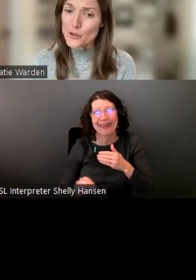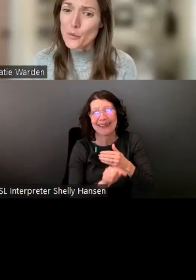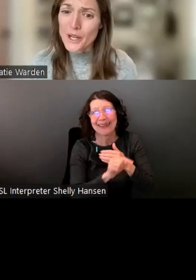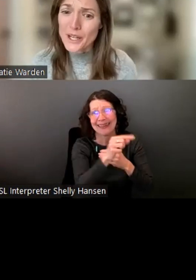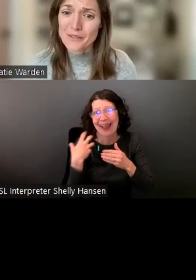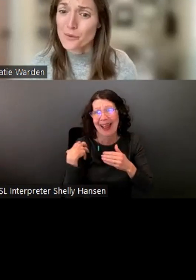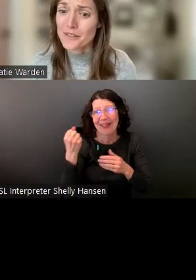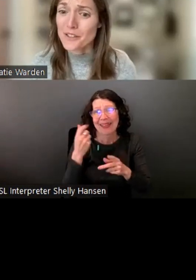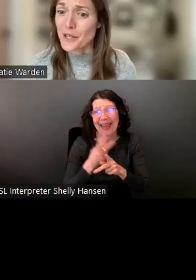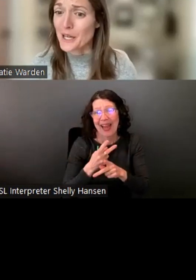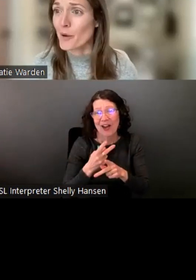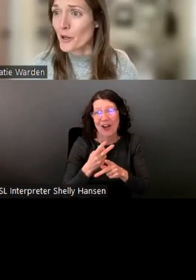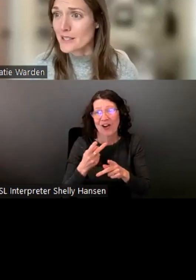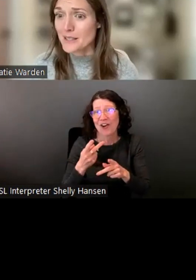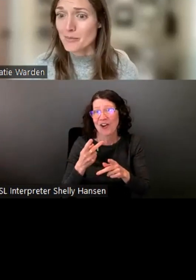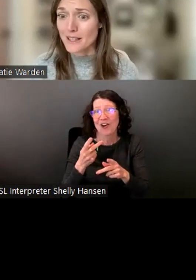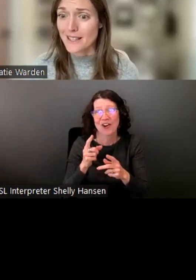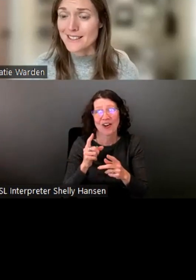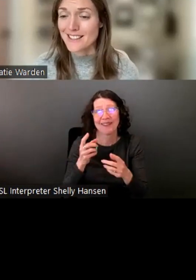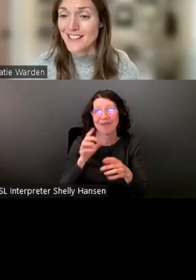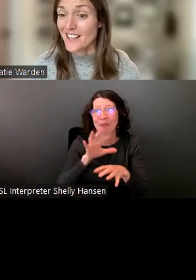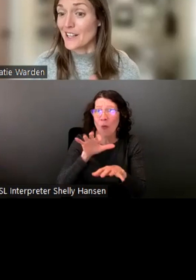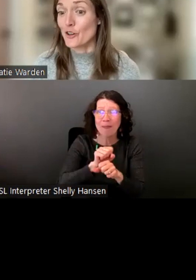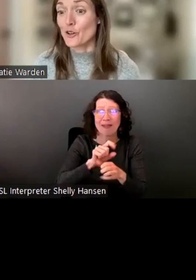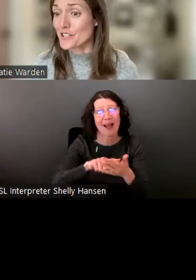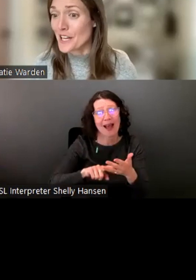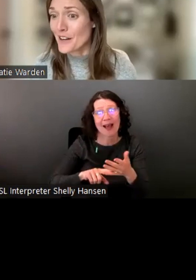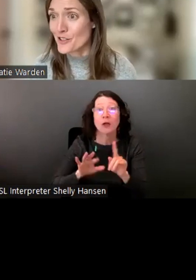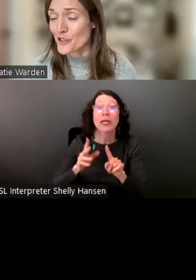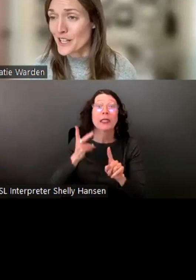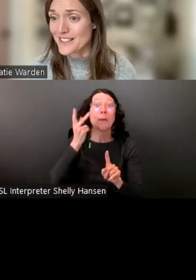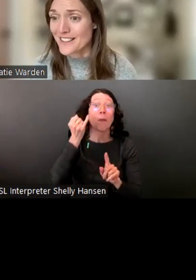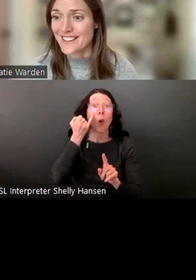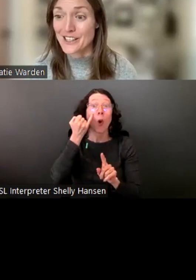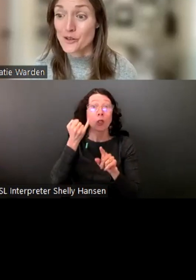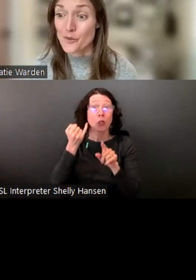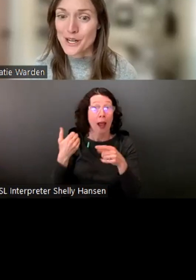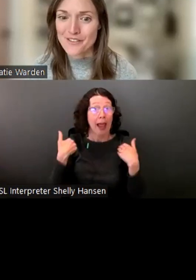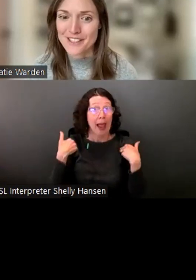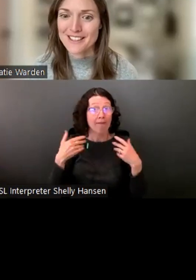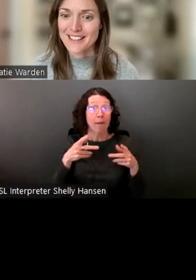So what if, what if you had a policy in place and all staff are trained on it and aware of it?